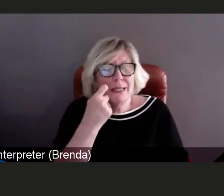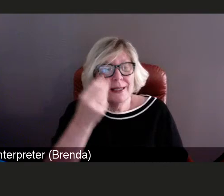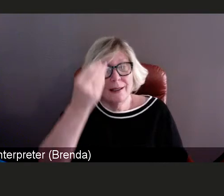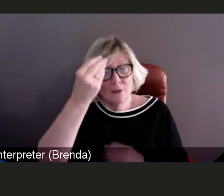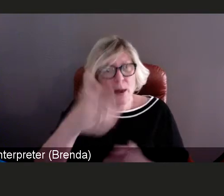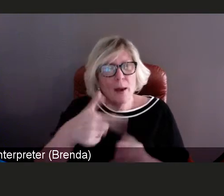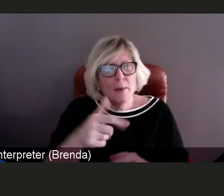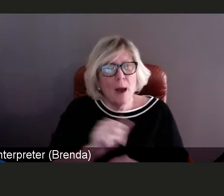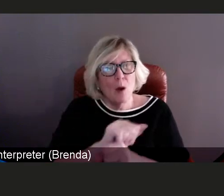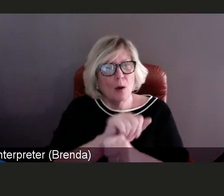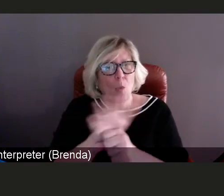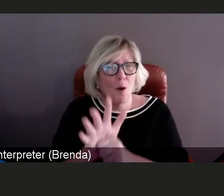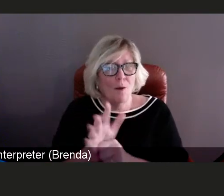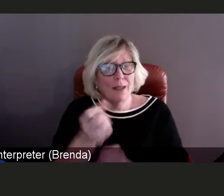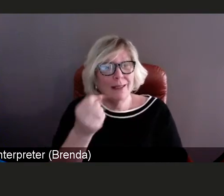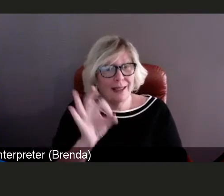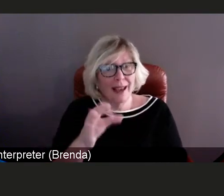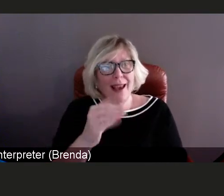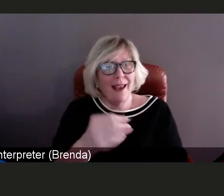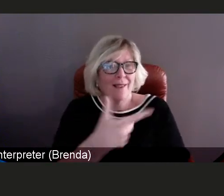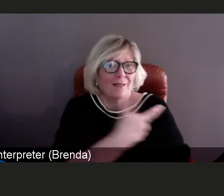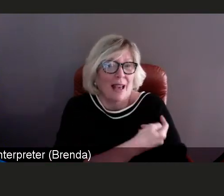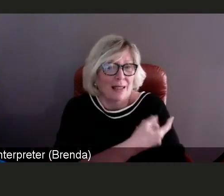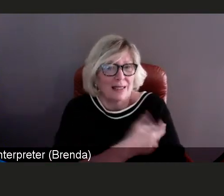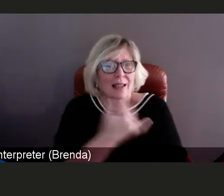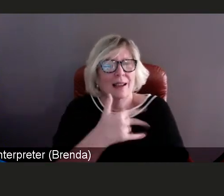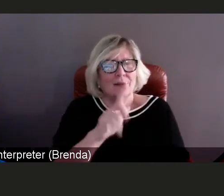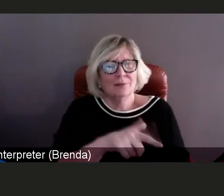and so I'm going to turn it over to Dr. Bill Chasanov,